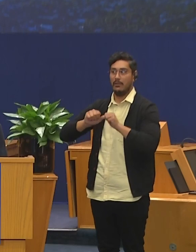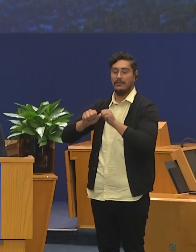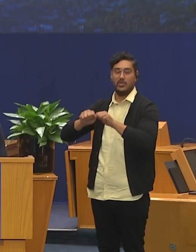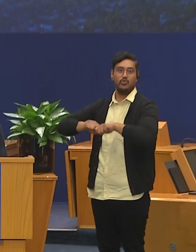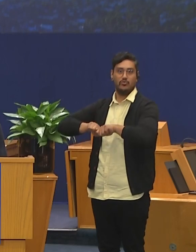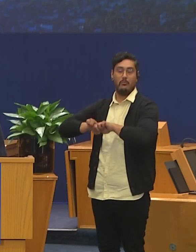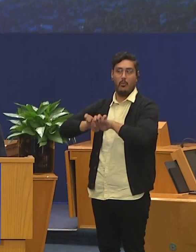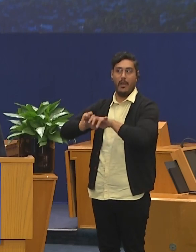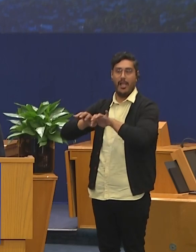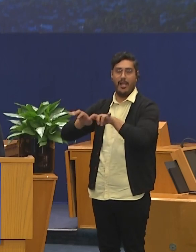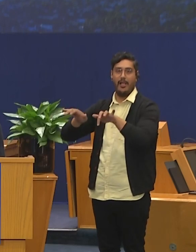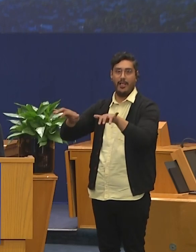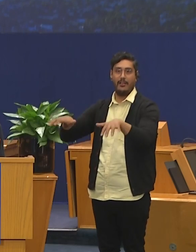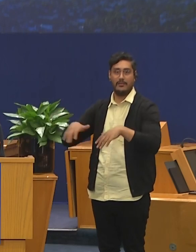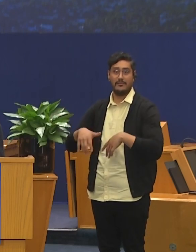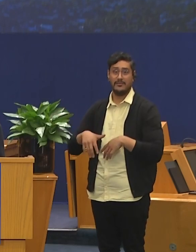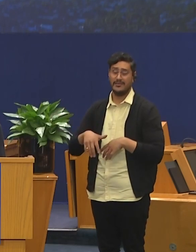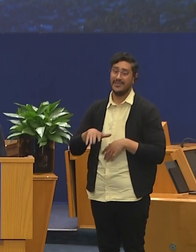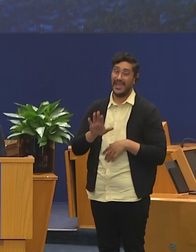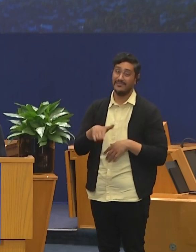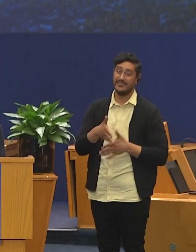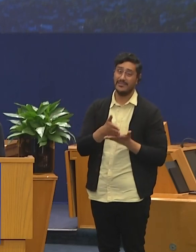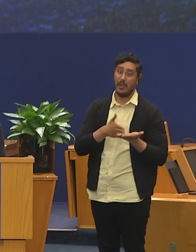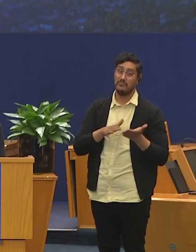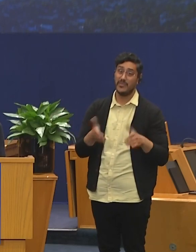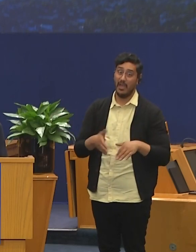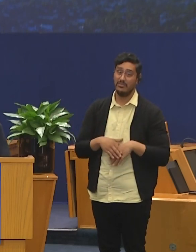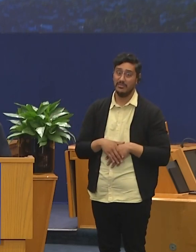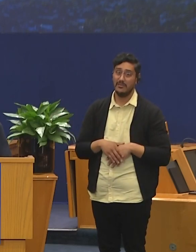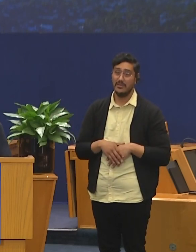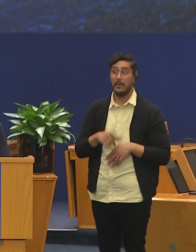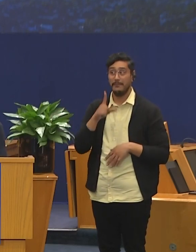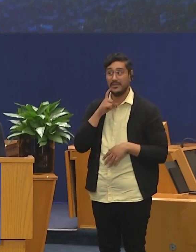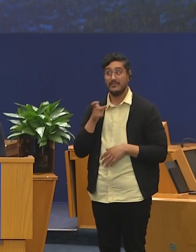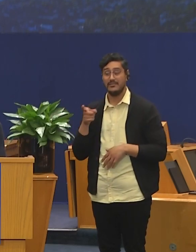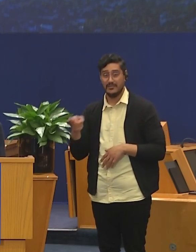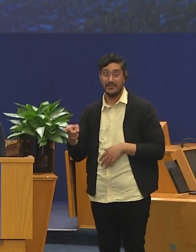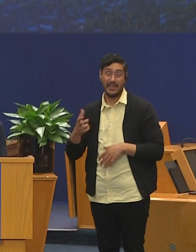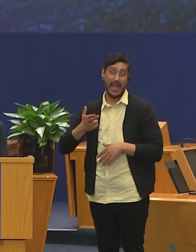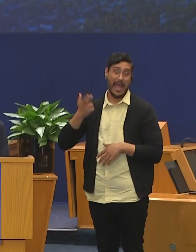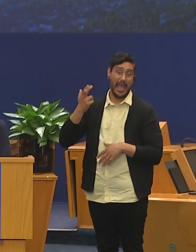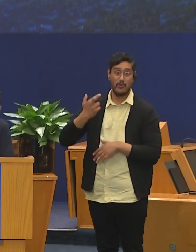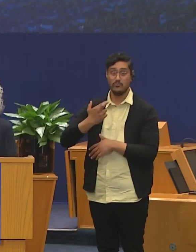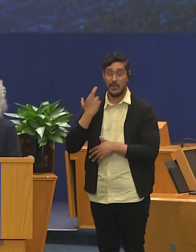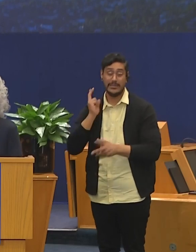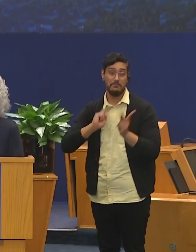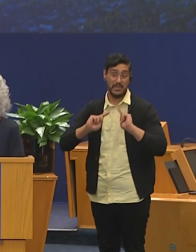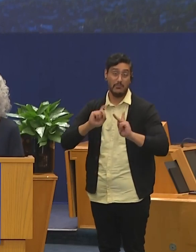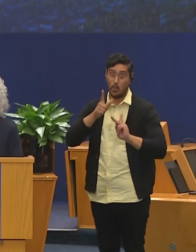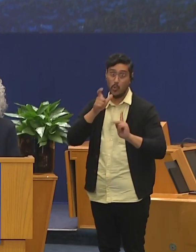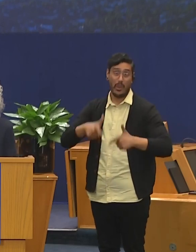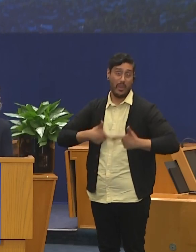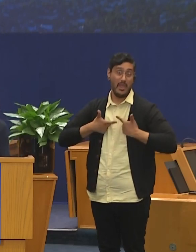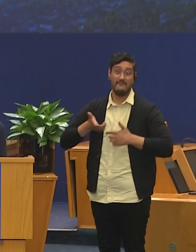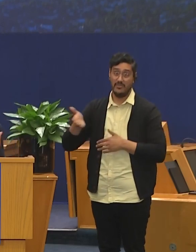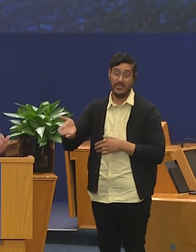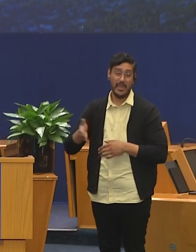AVOID A CONTINUATION OF SERIOUS ILLNESS AND EVEN UN, UNFORTUNATELY, DEATHS, BECAUSE